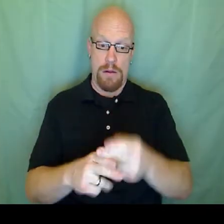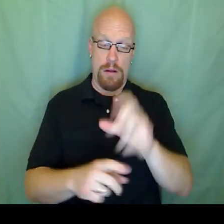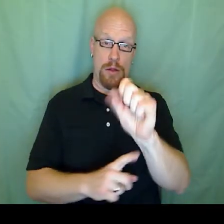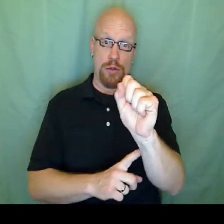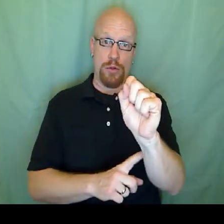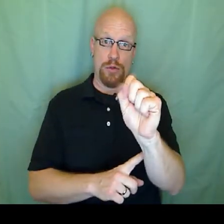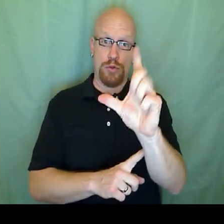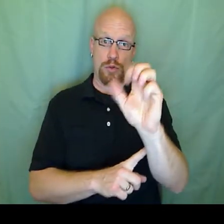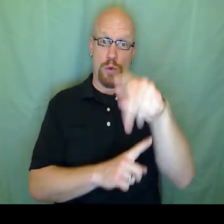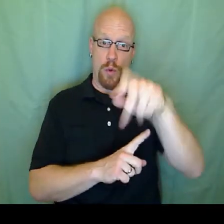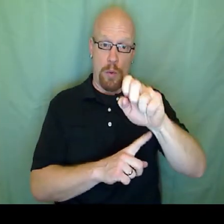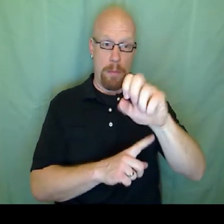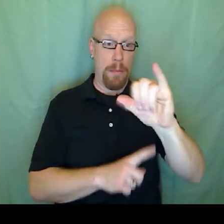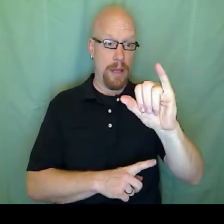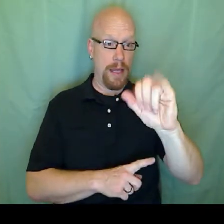to graphing linear equations.